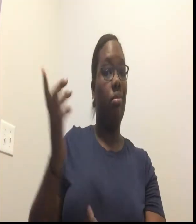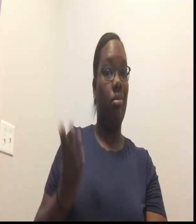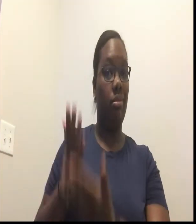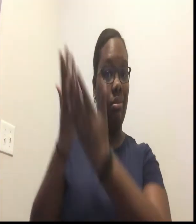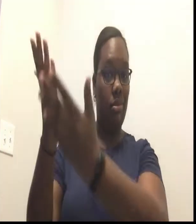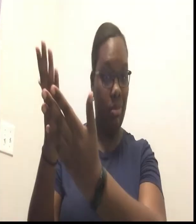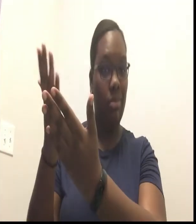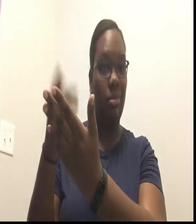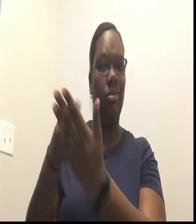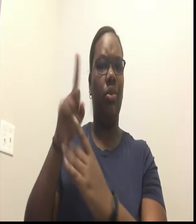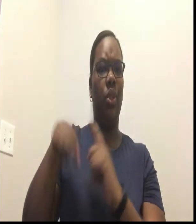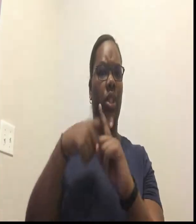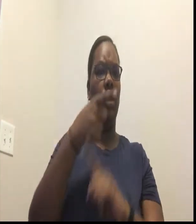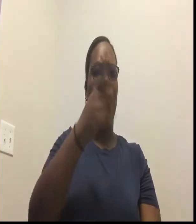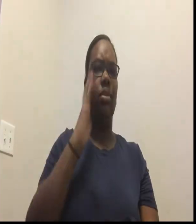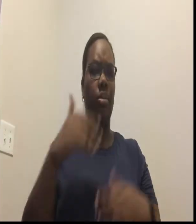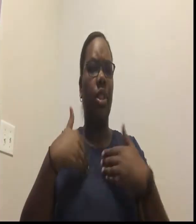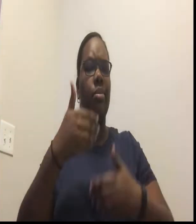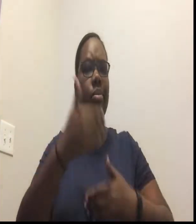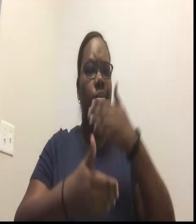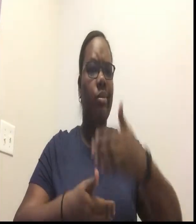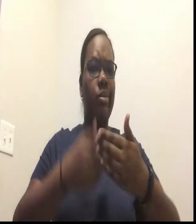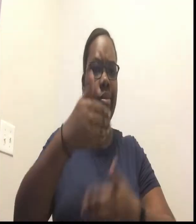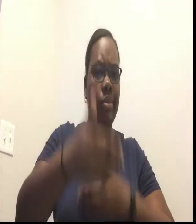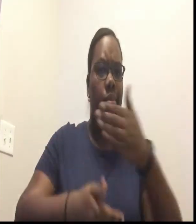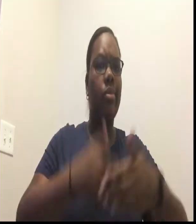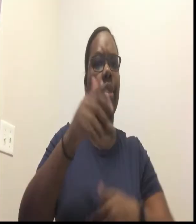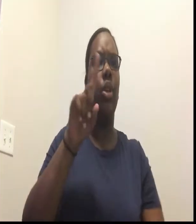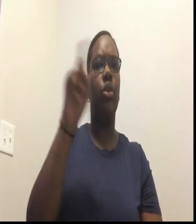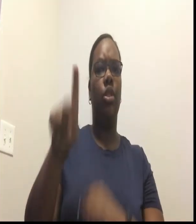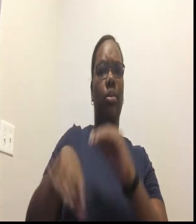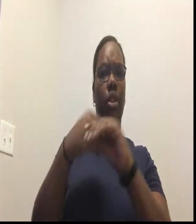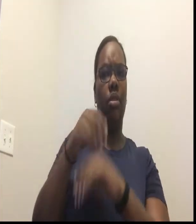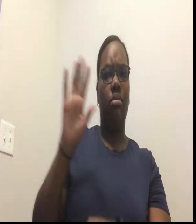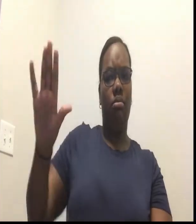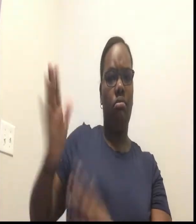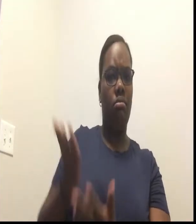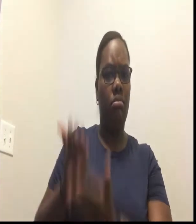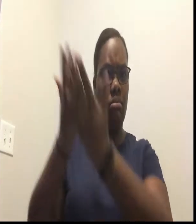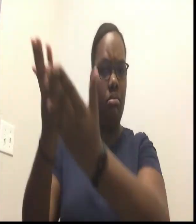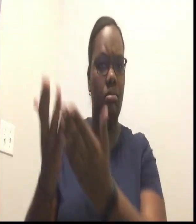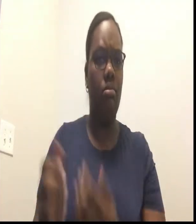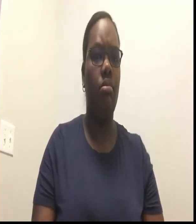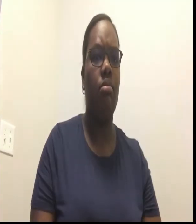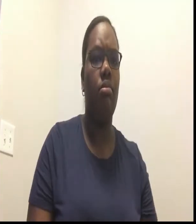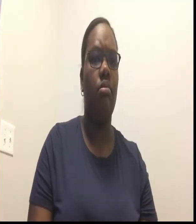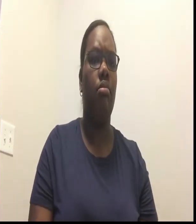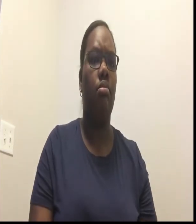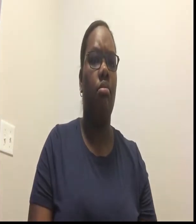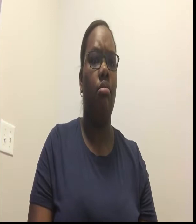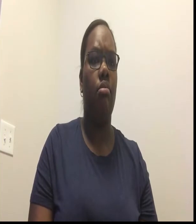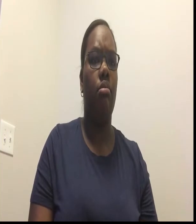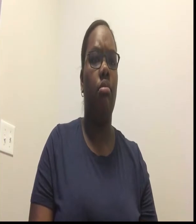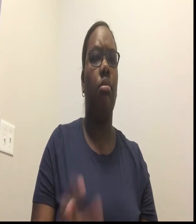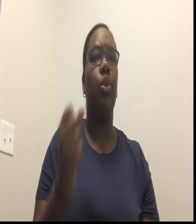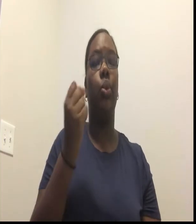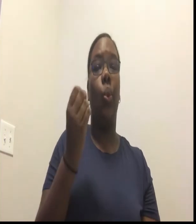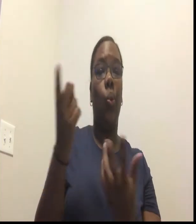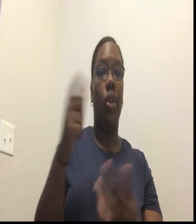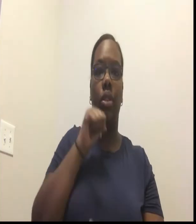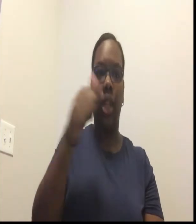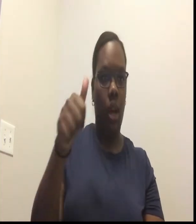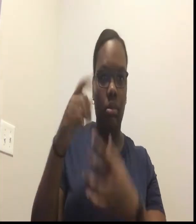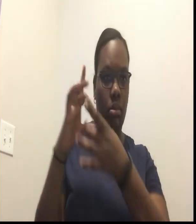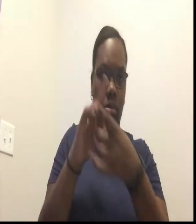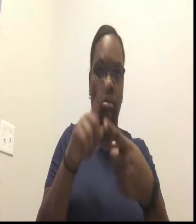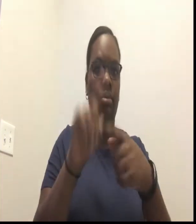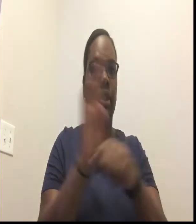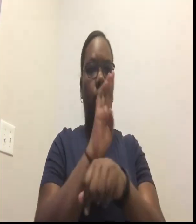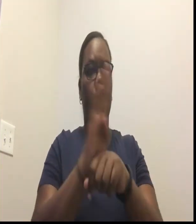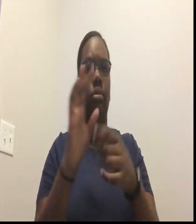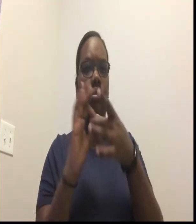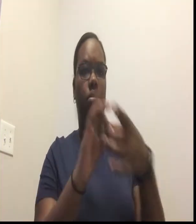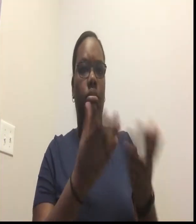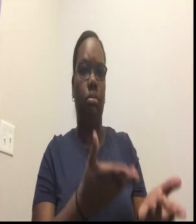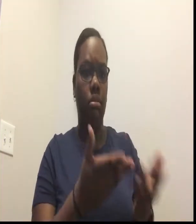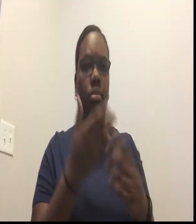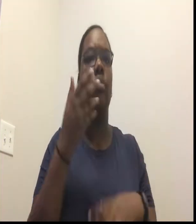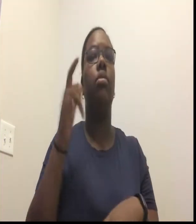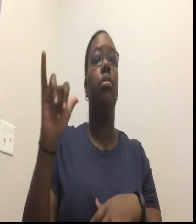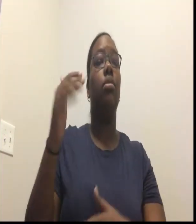motion in question. So if I make a motion to postpone voting for example and you